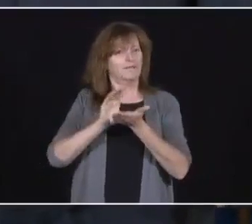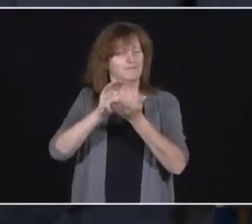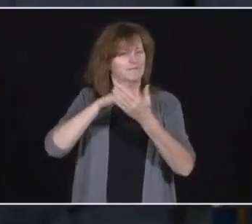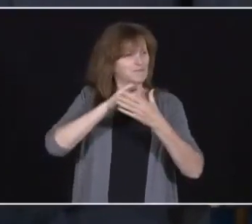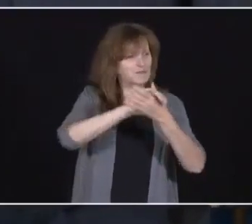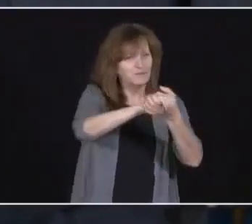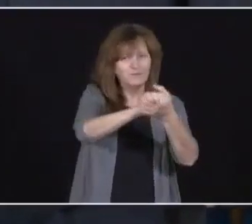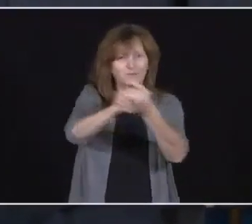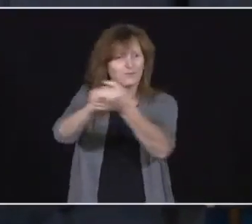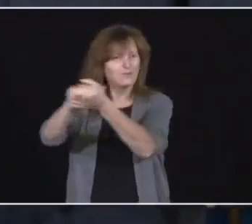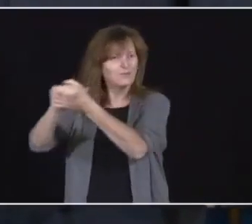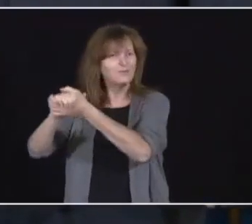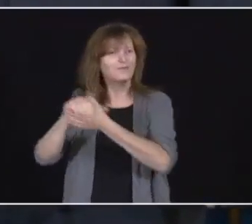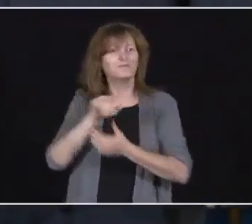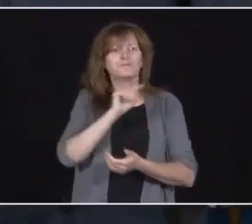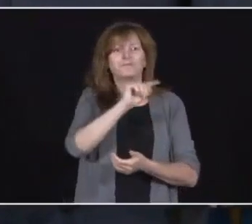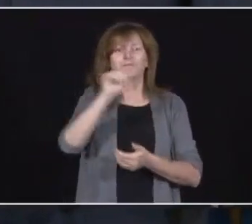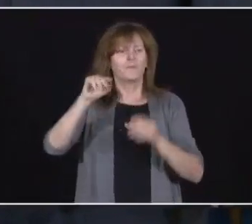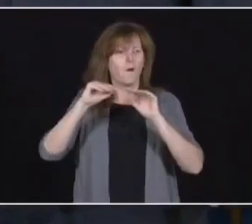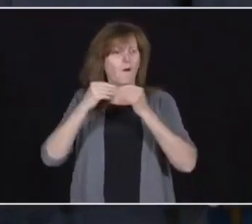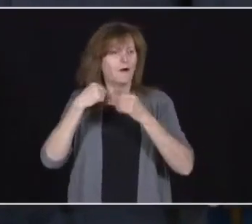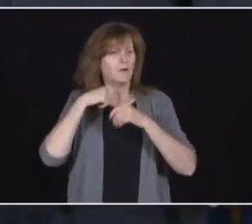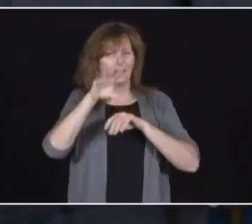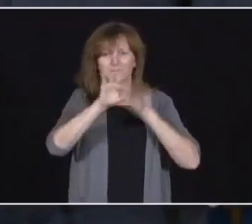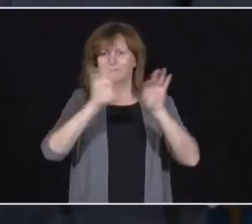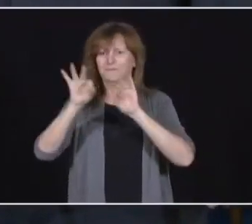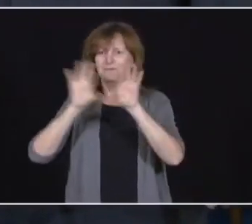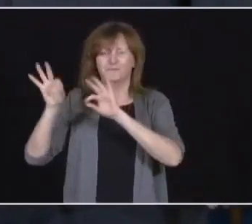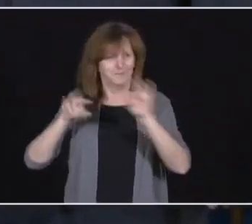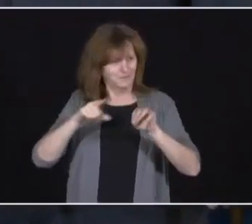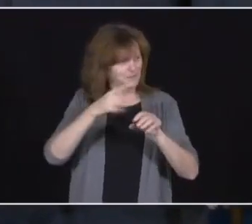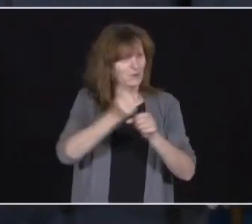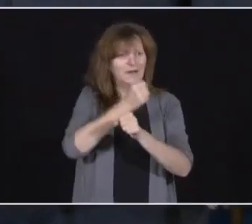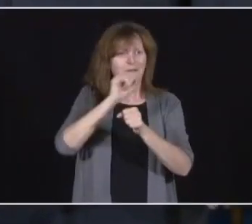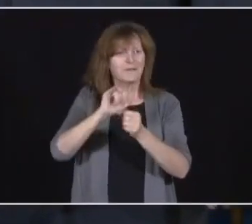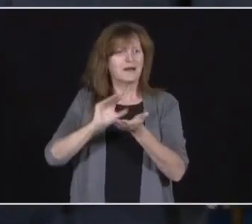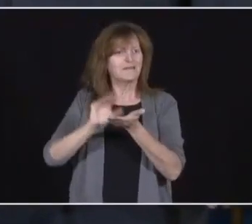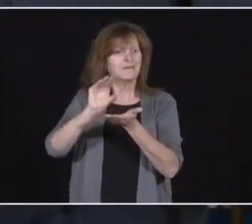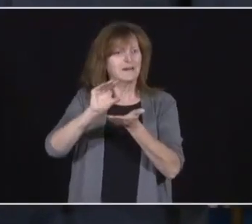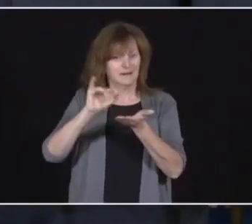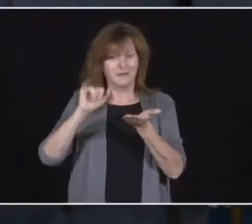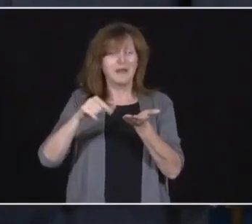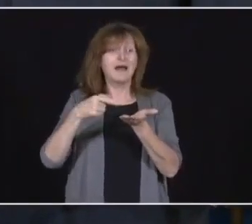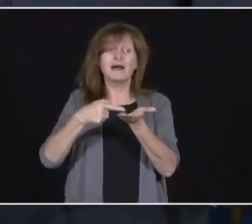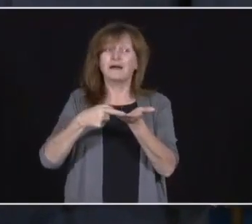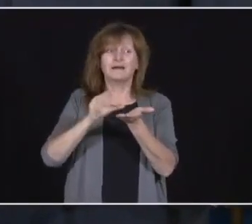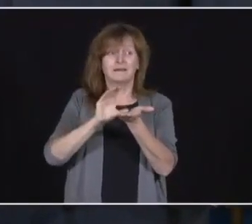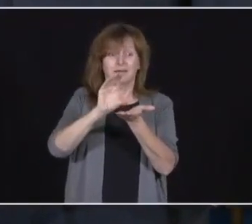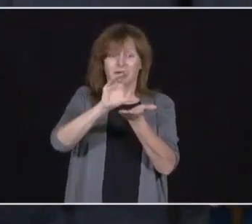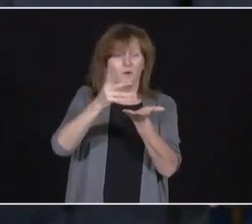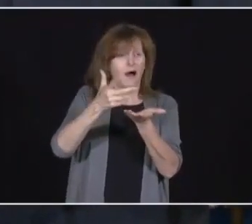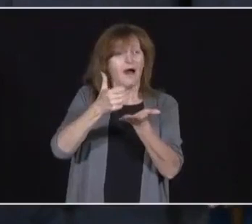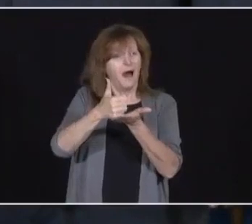Good afternoon. I am pleased to join premier for today to as the recipients of the 2020 youth opportunities fund grants.